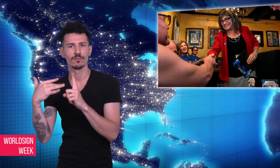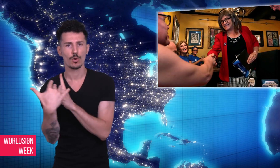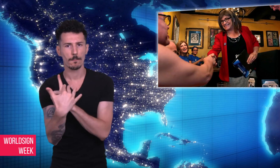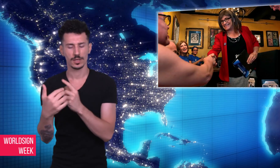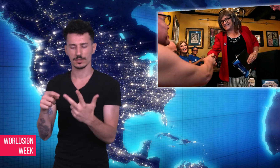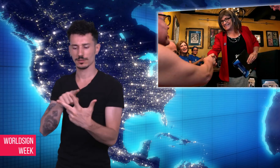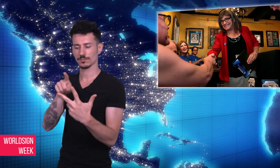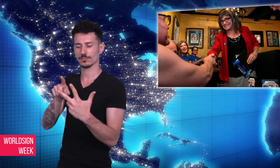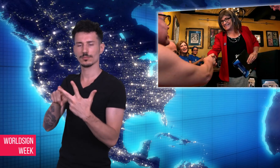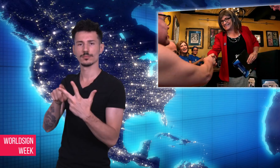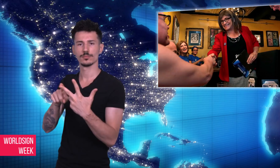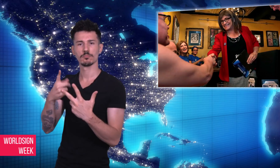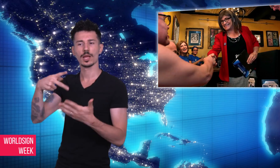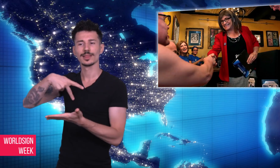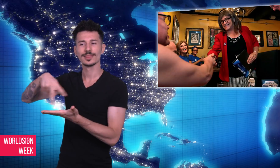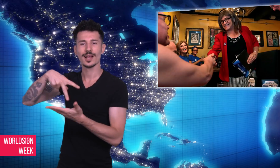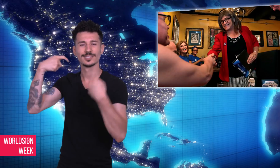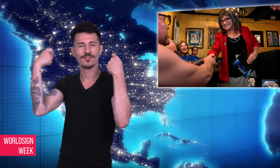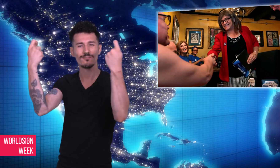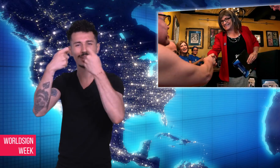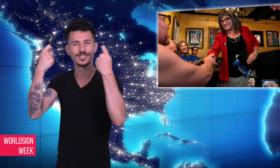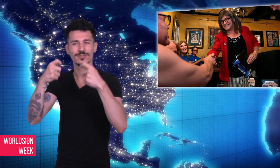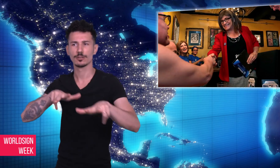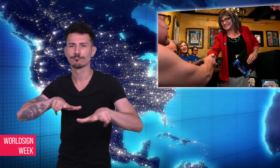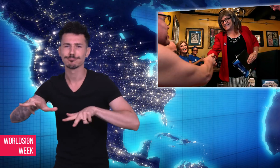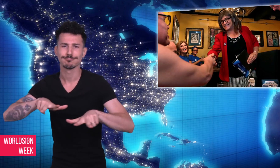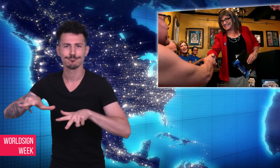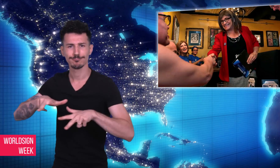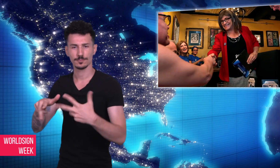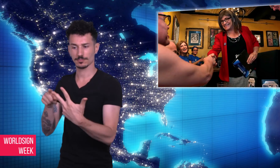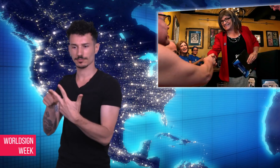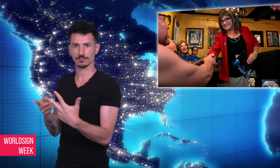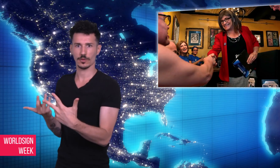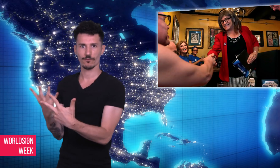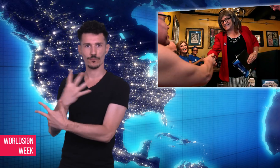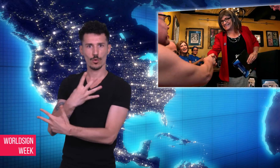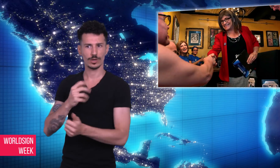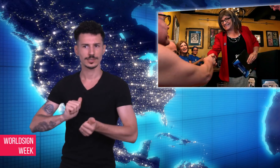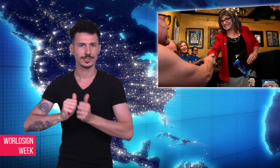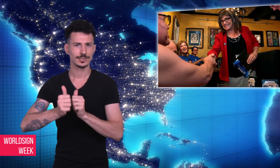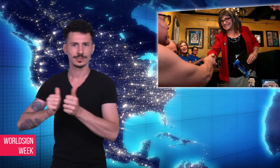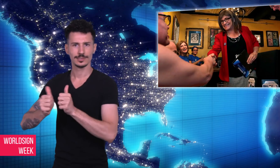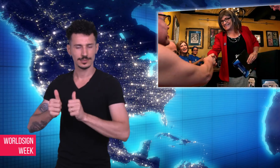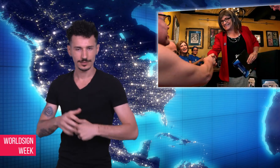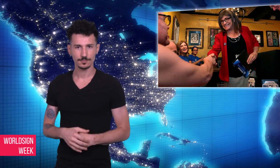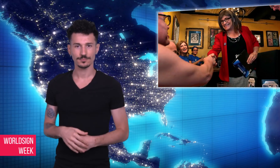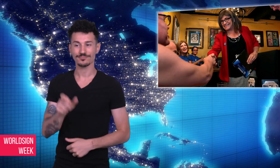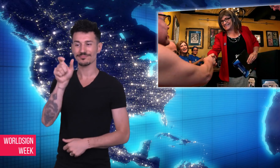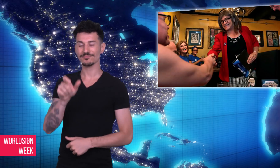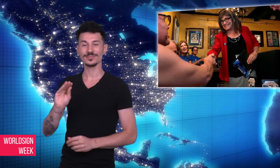to run because of his frustration with national politics, and believes he